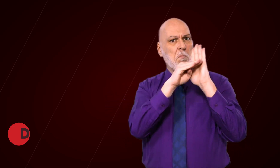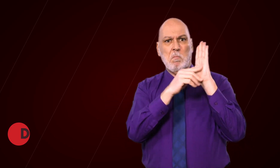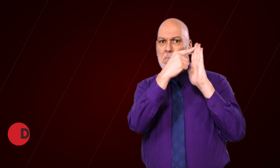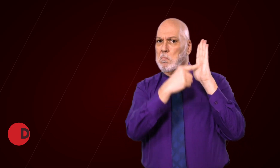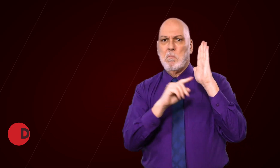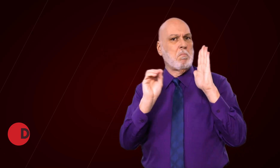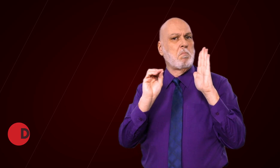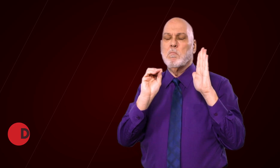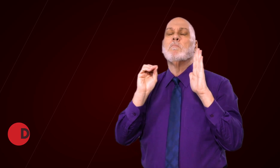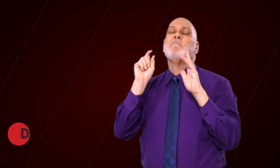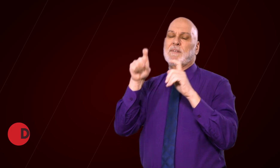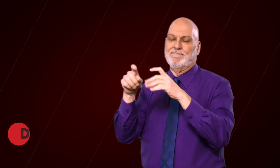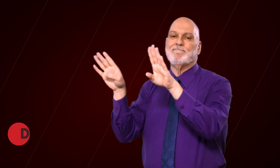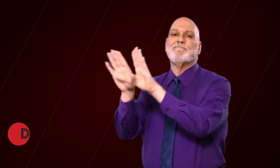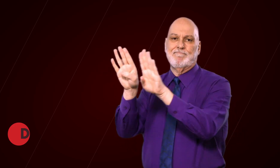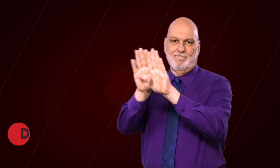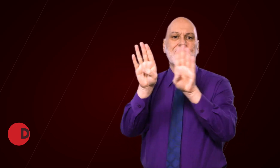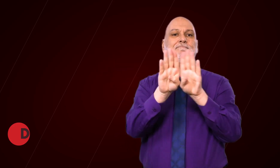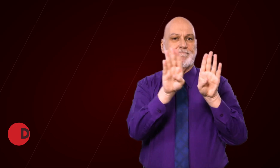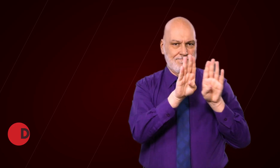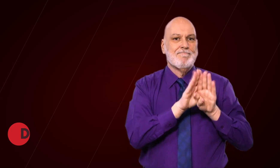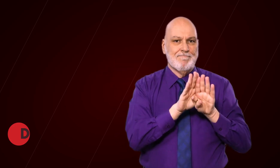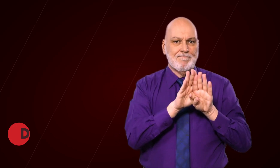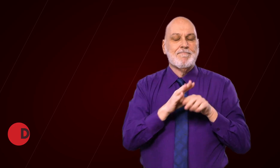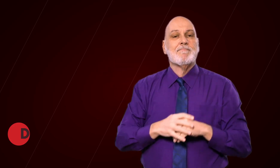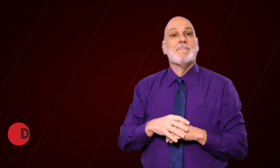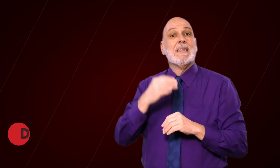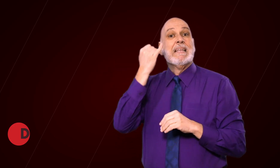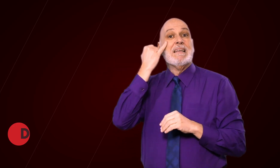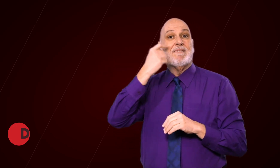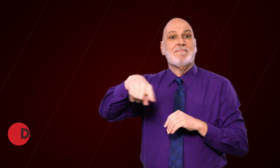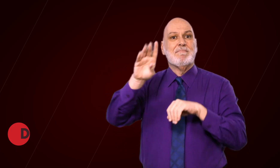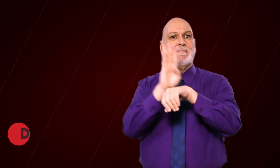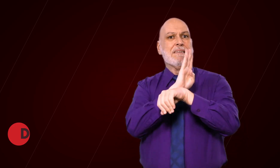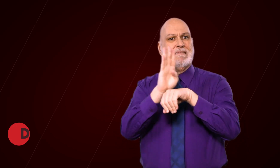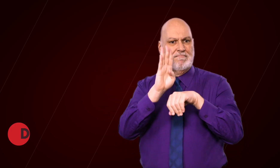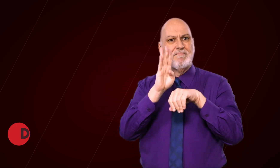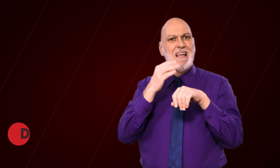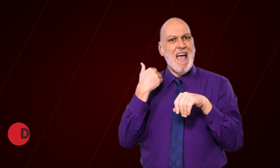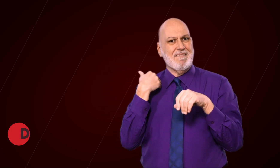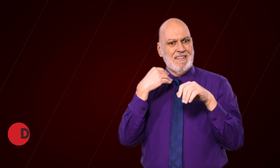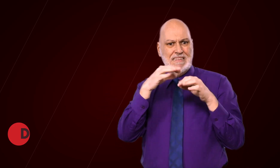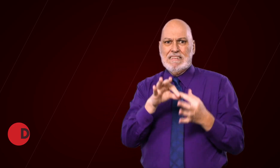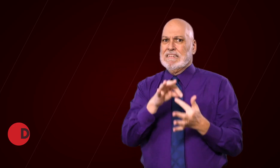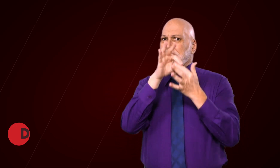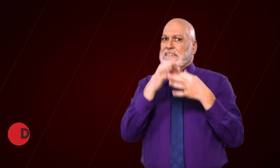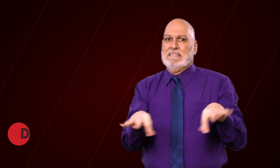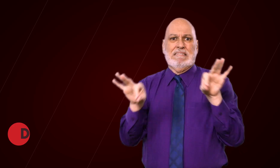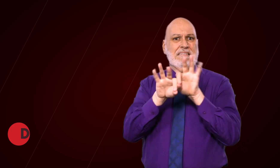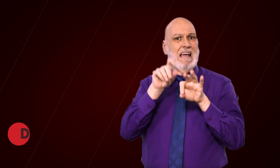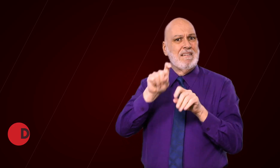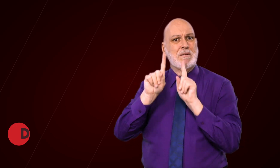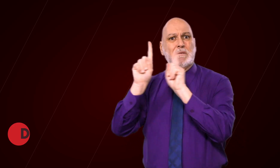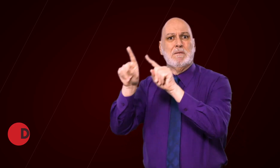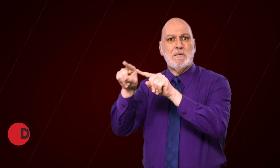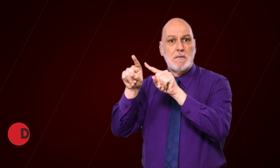and can remain open, and which businesses had to close down.